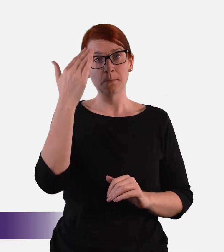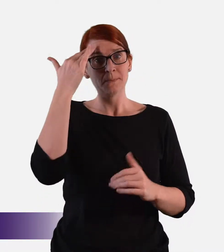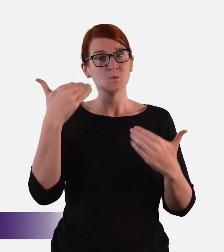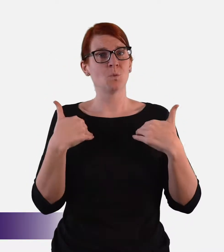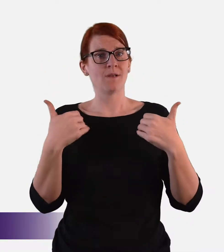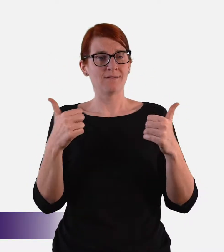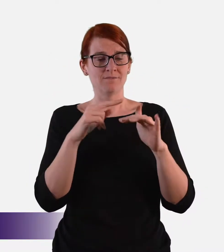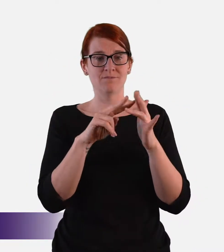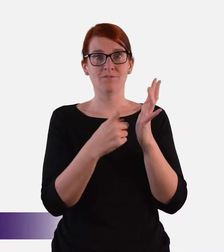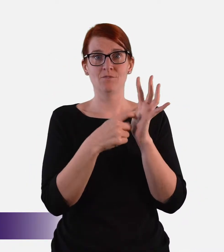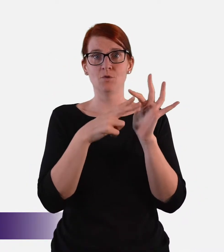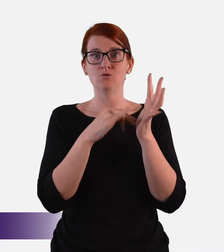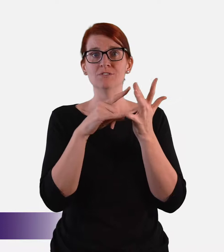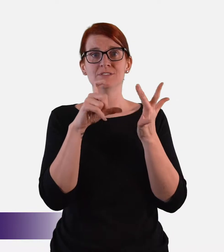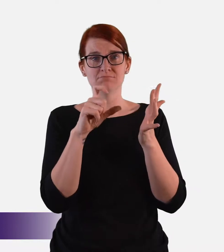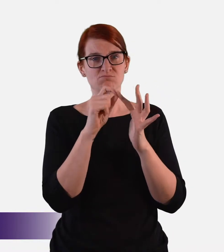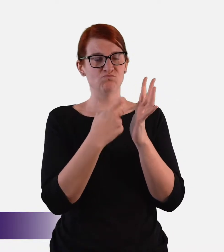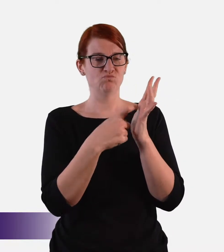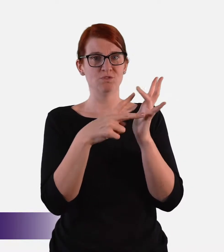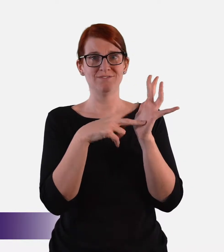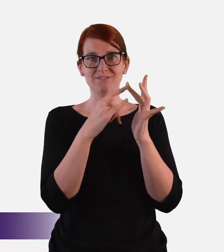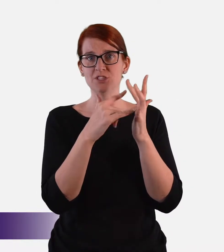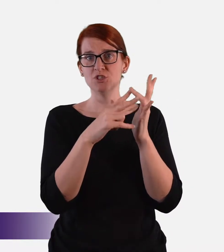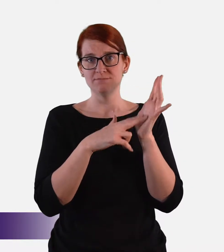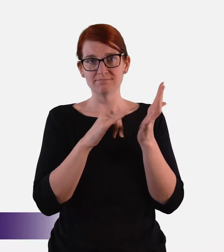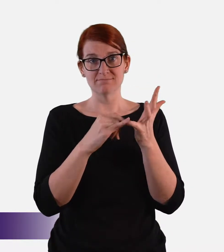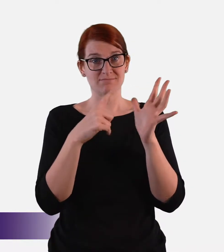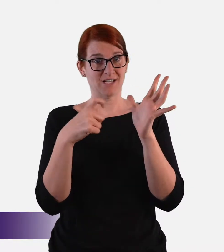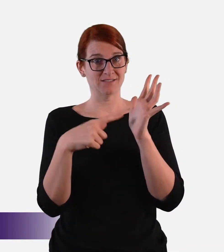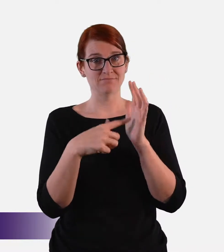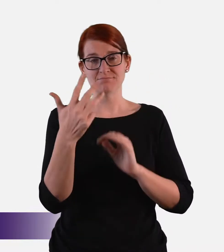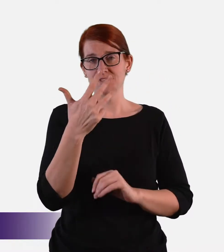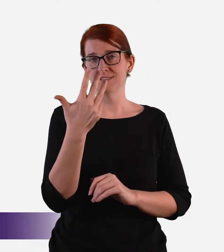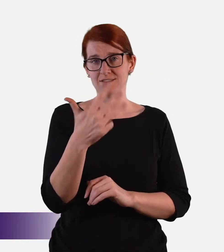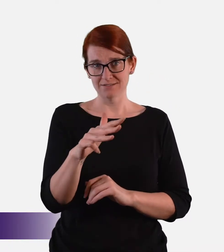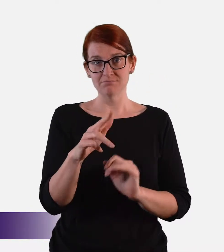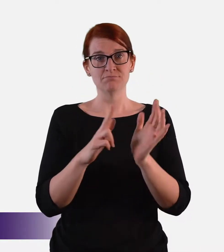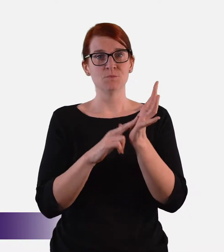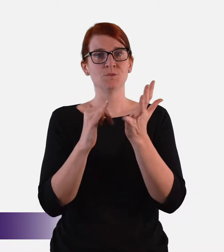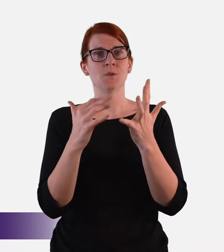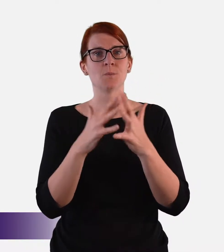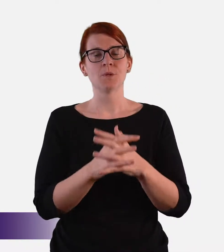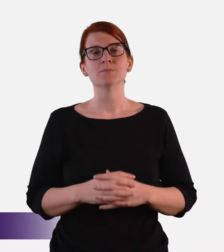of the Mental Health (Forensic Provisions) Act 1990 (NSW).